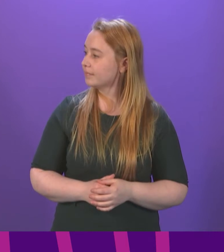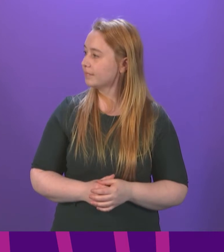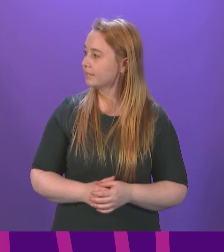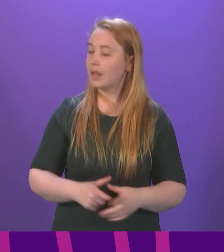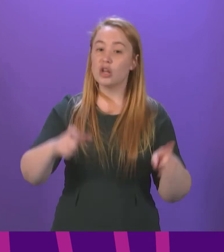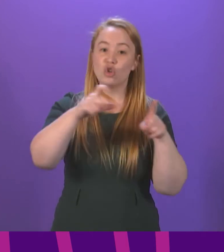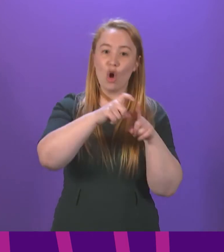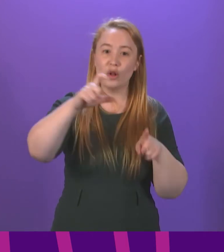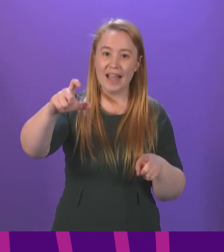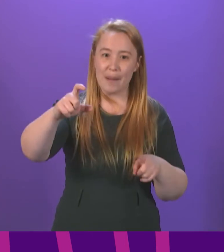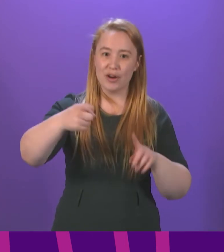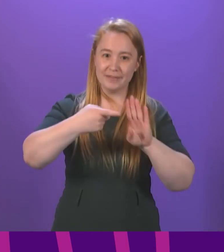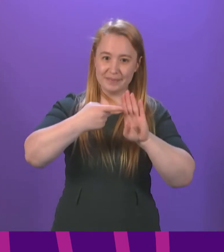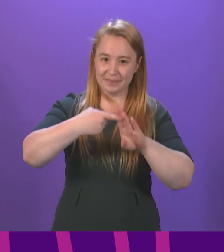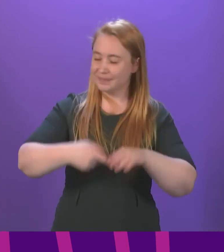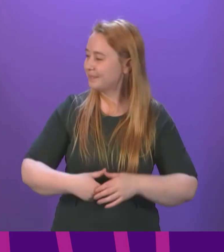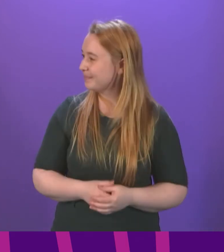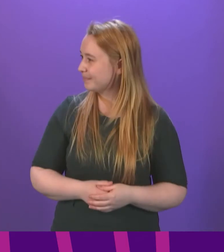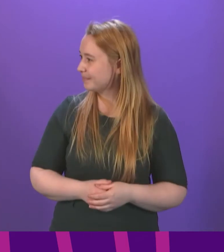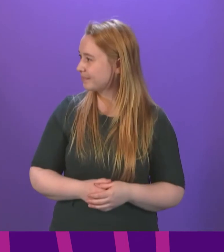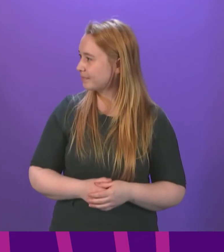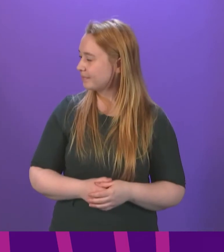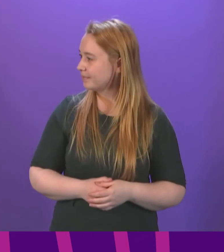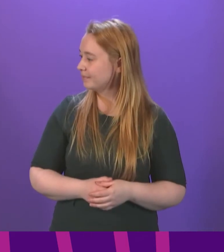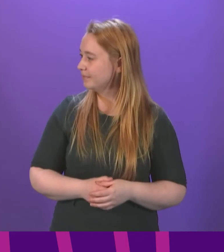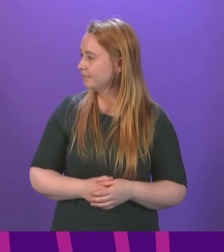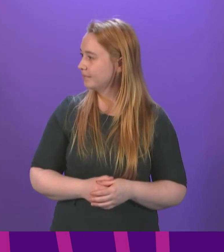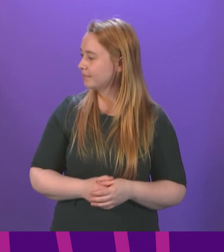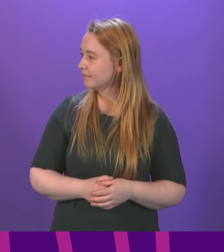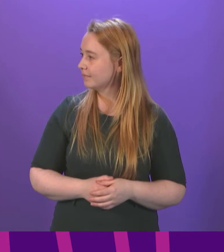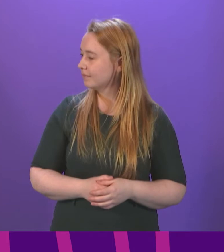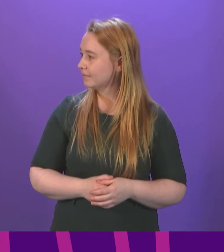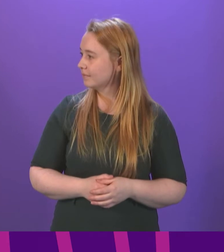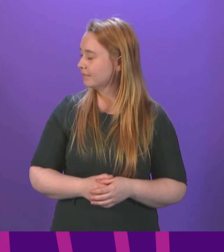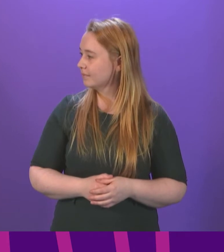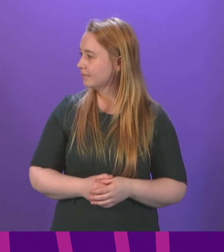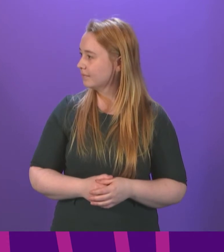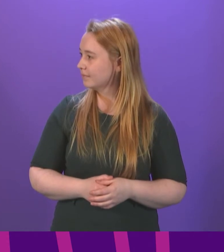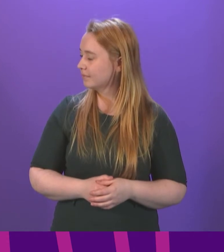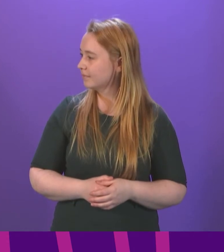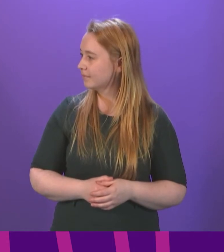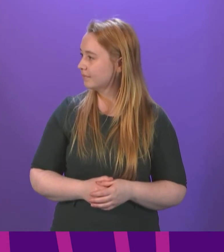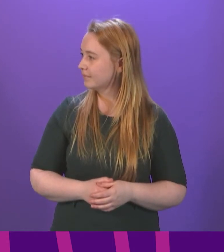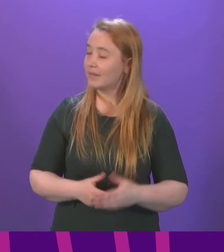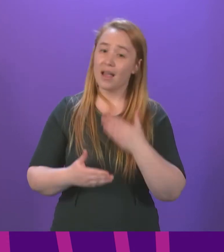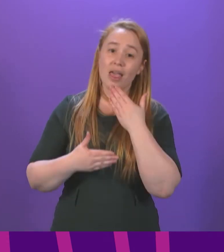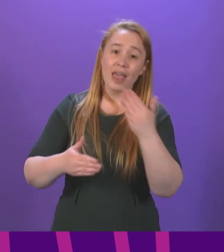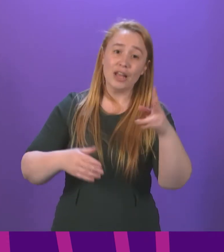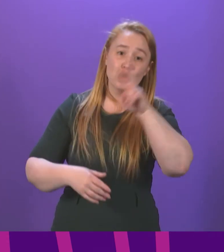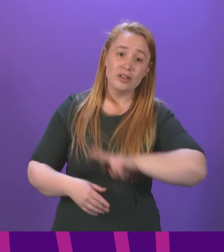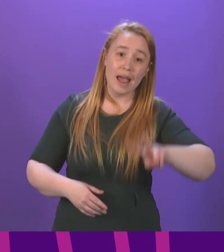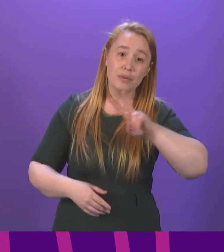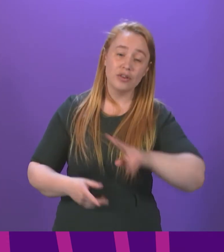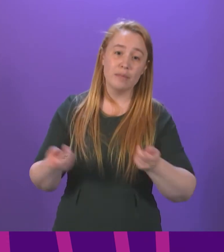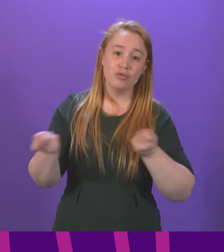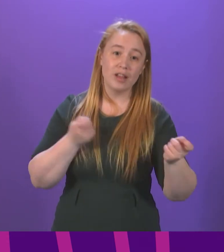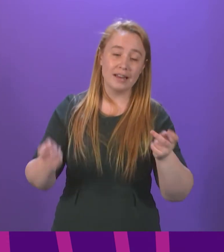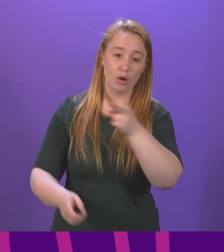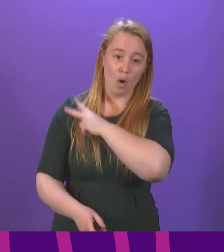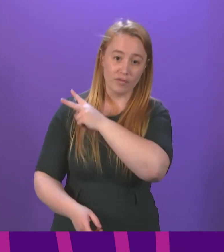Donald Cameron (Highlands and Islands) (Con): I thank the minister for the advance copy